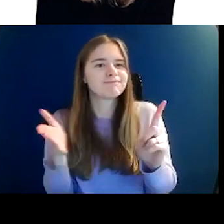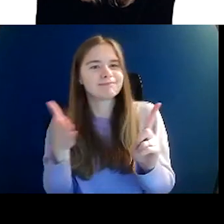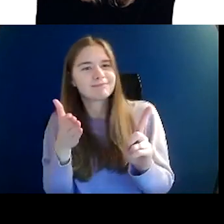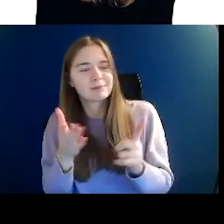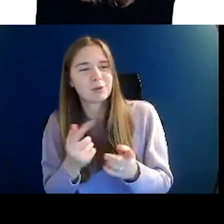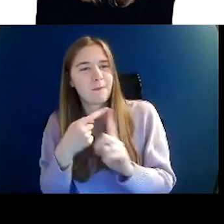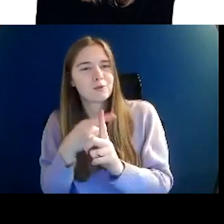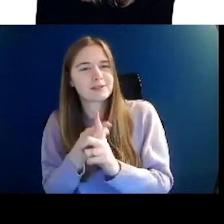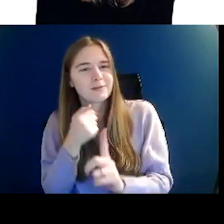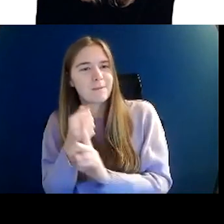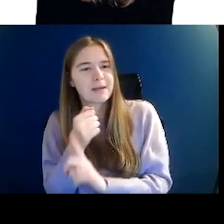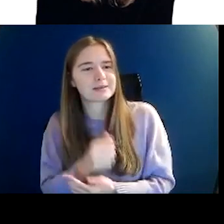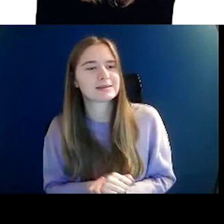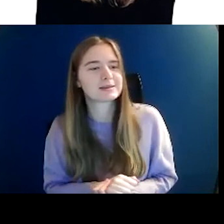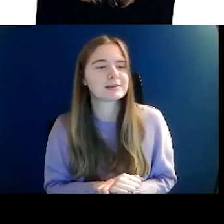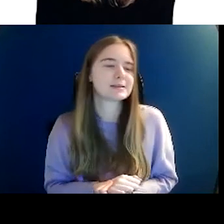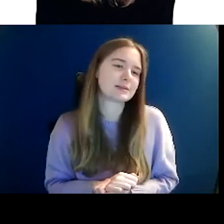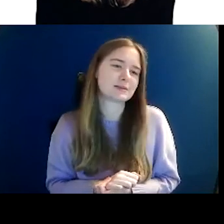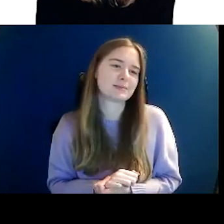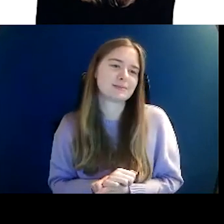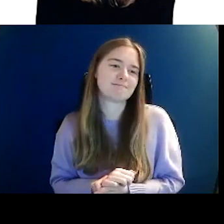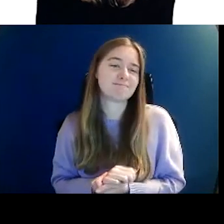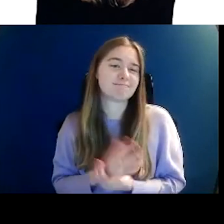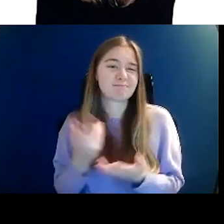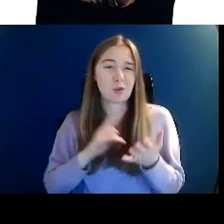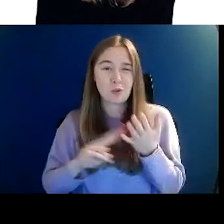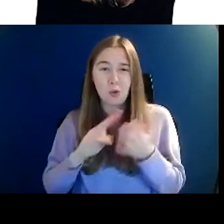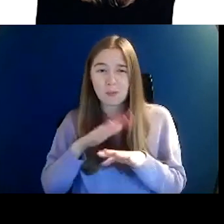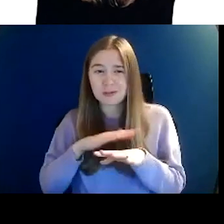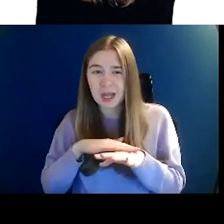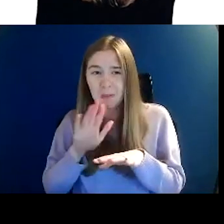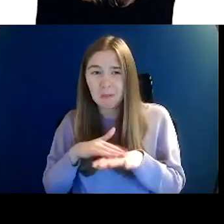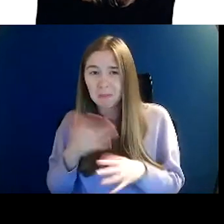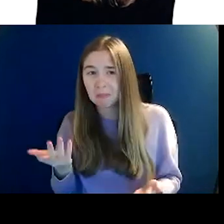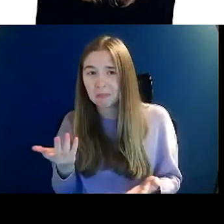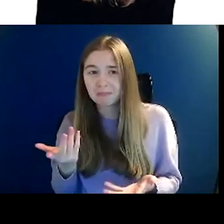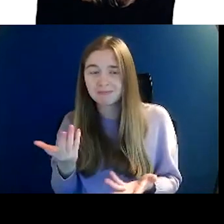Well, I don't think there is any normal time anymore. We're in an environmental crisis that